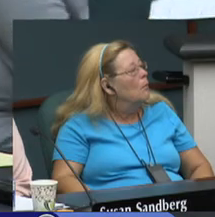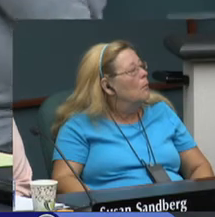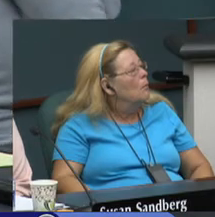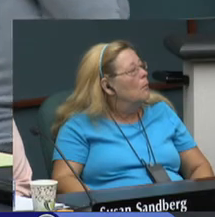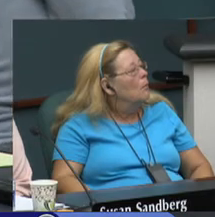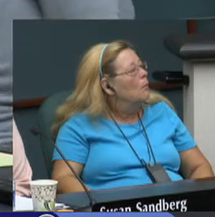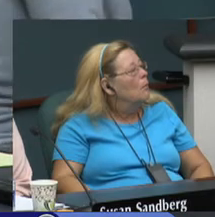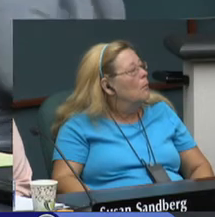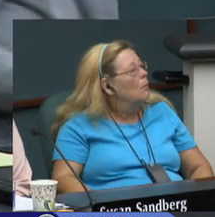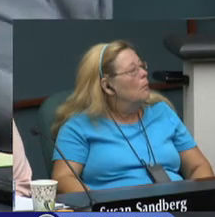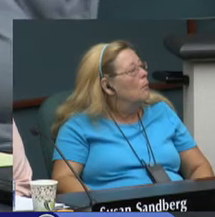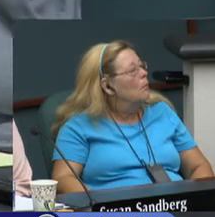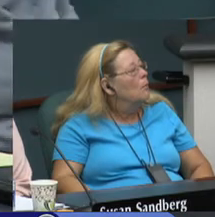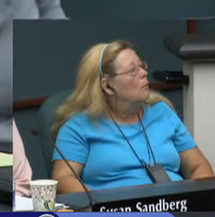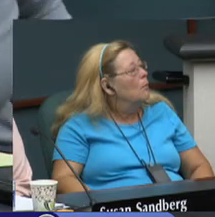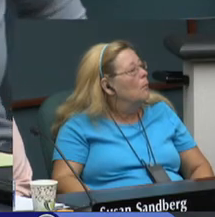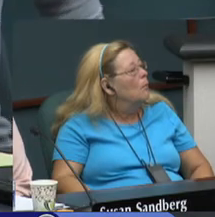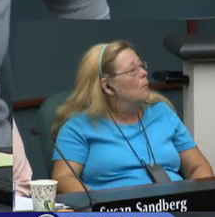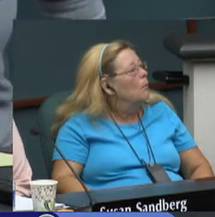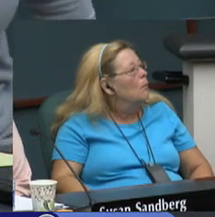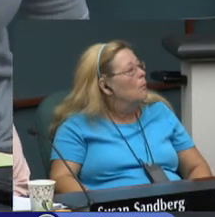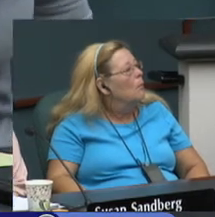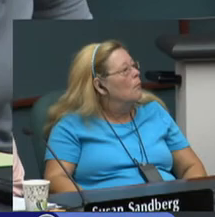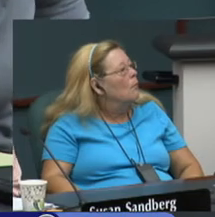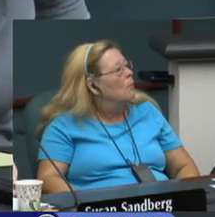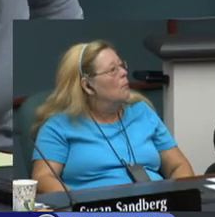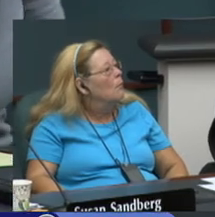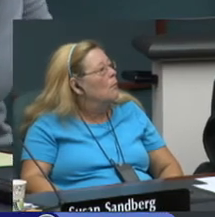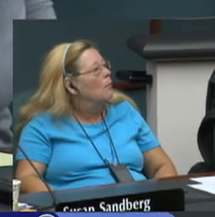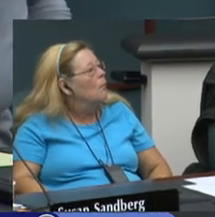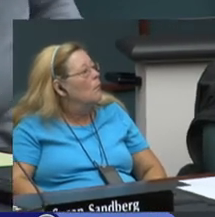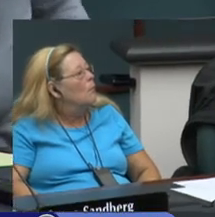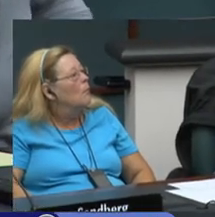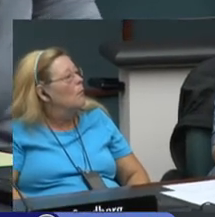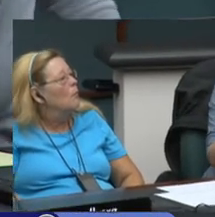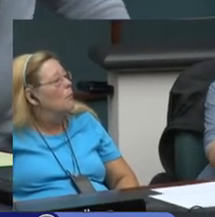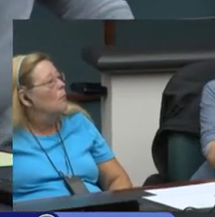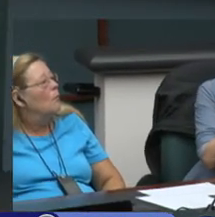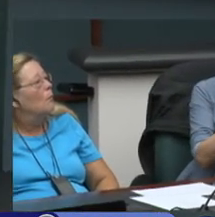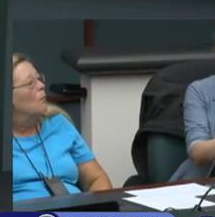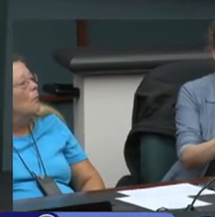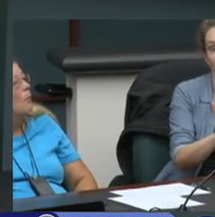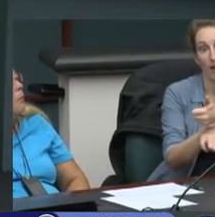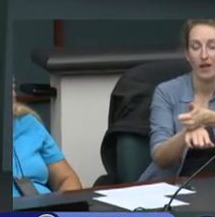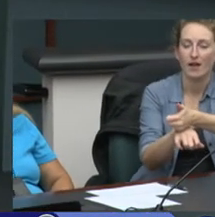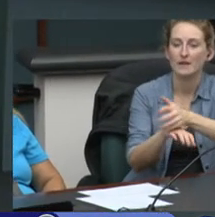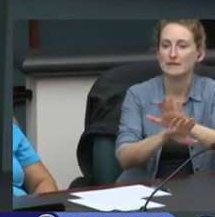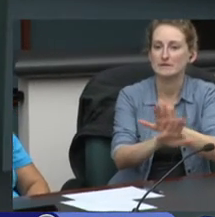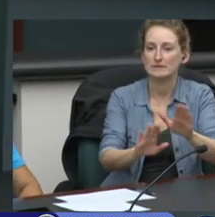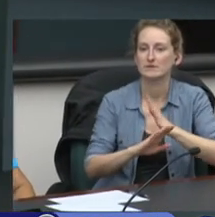design things that developers are trying to do with that so because we've the new